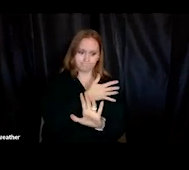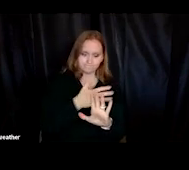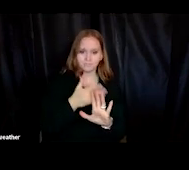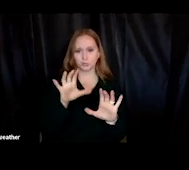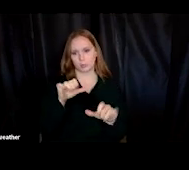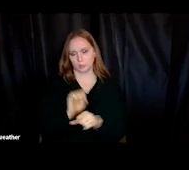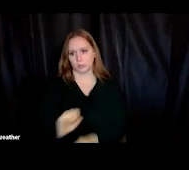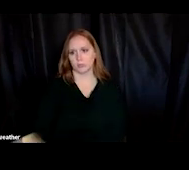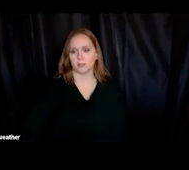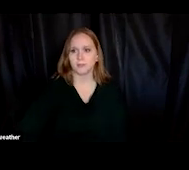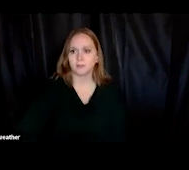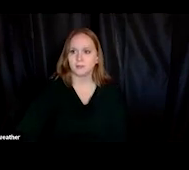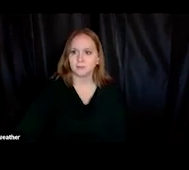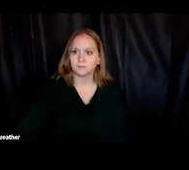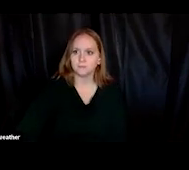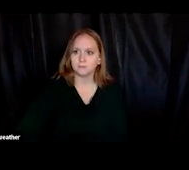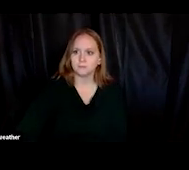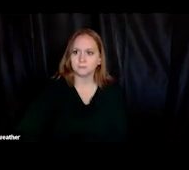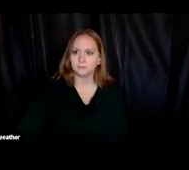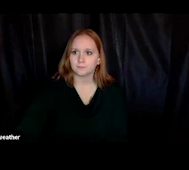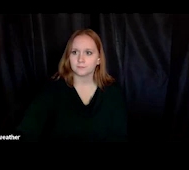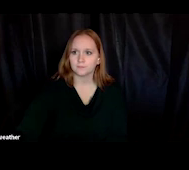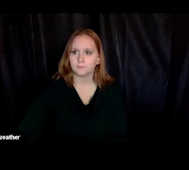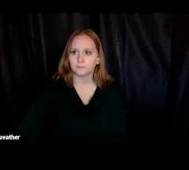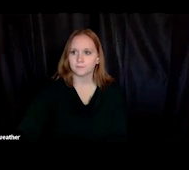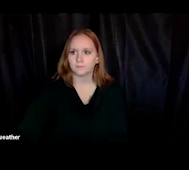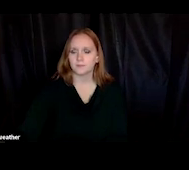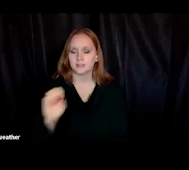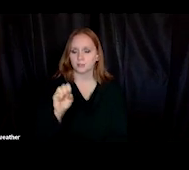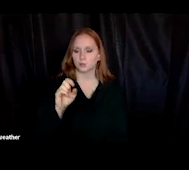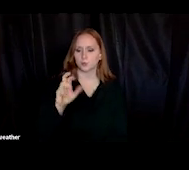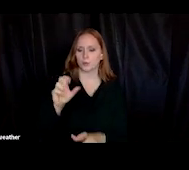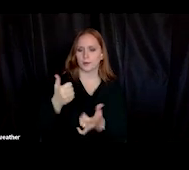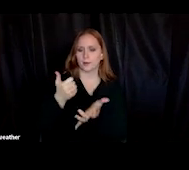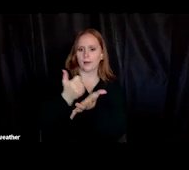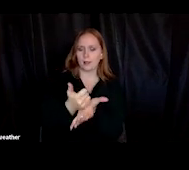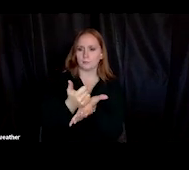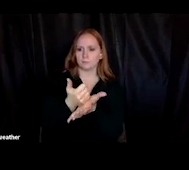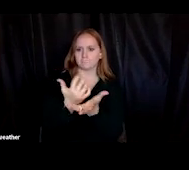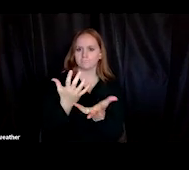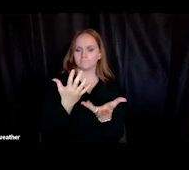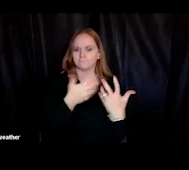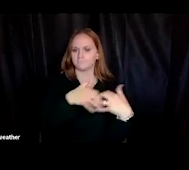And looking at how SOAR could potentially help them do that work more effectively. Efficiency, of course, right?